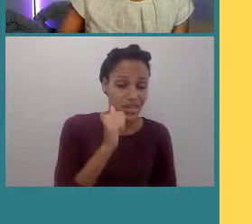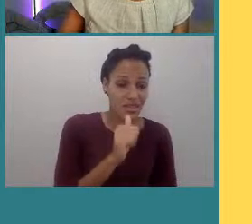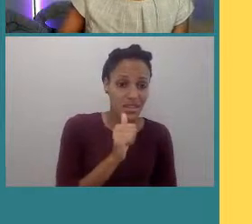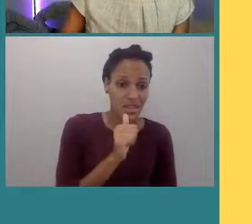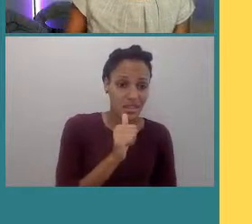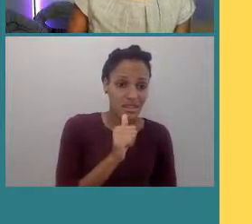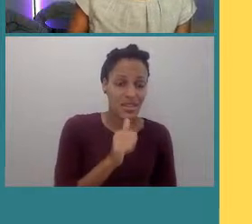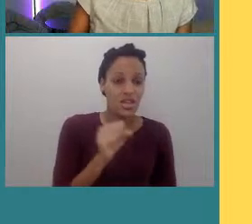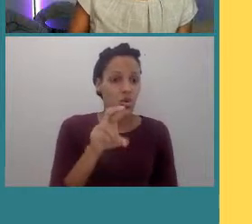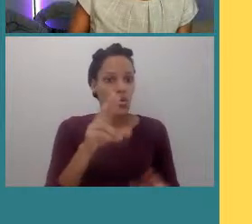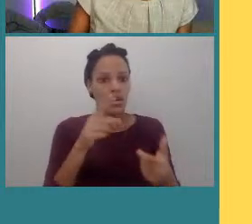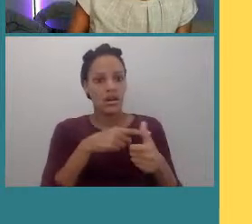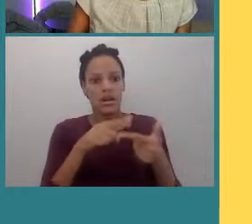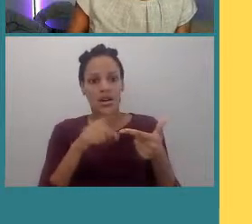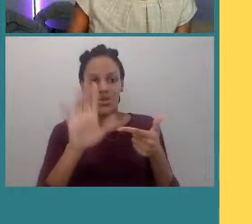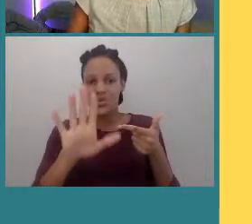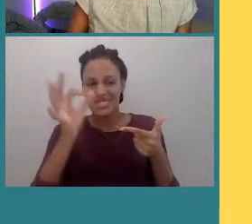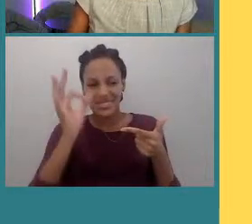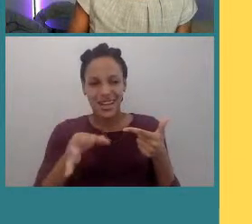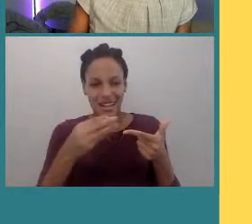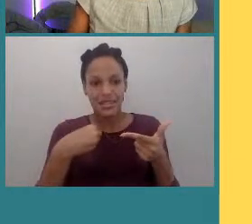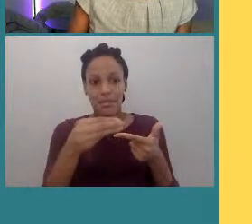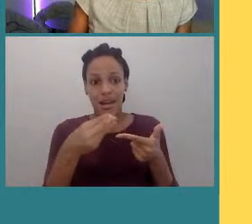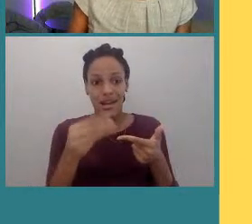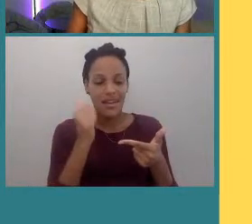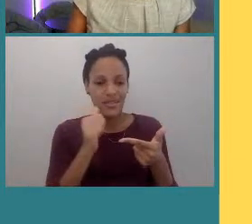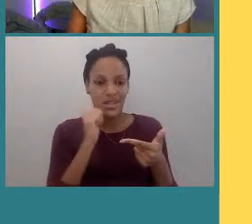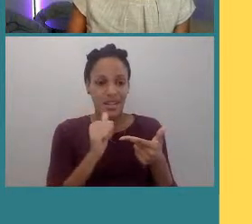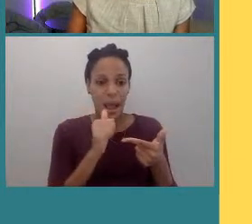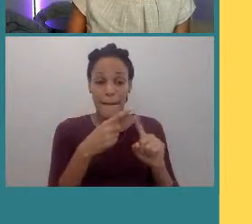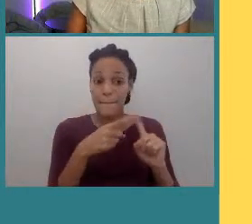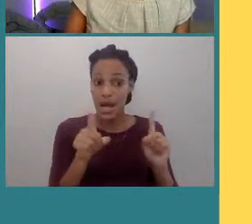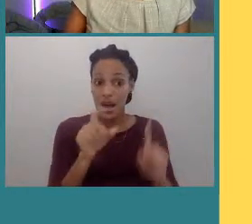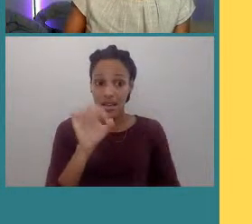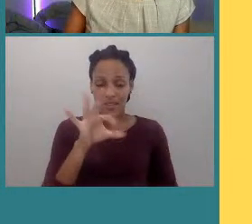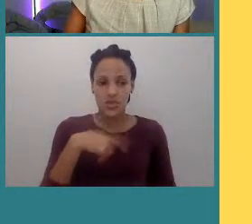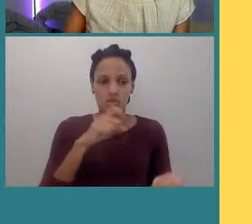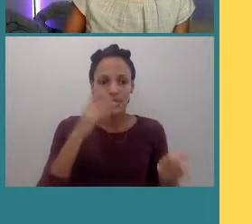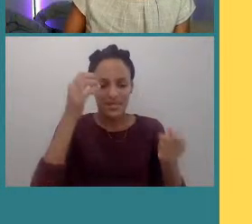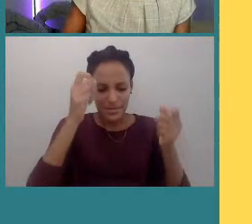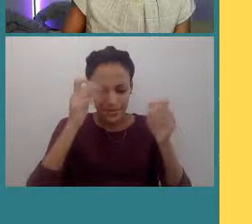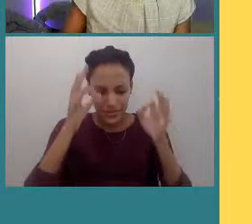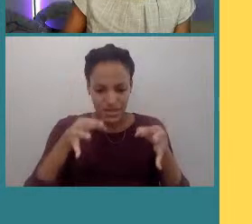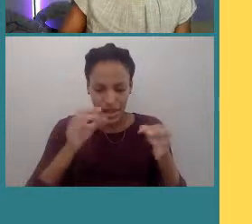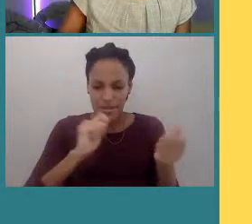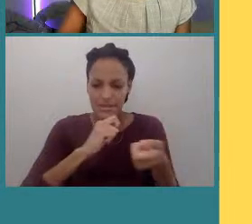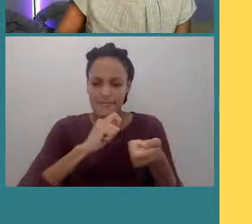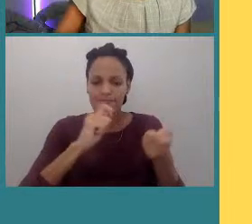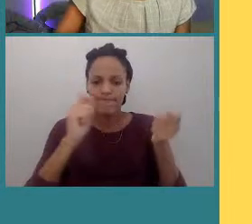day. Making the transition to spend that money that you are going to spend anyway on Black